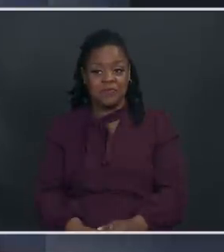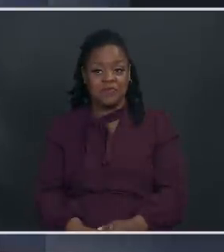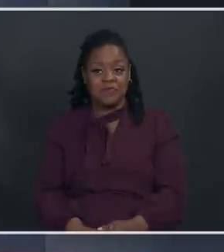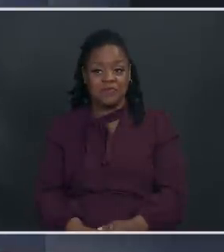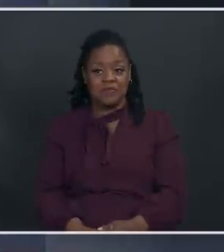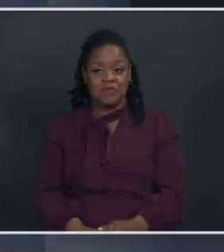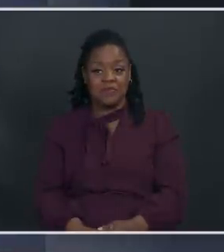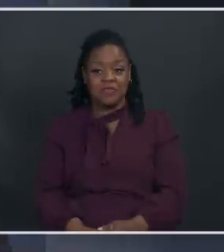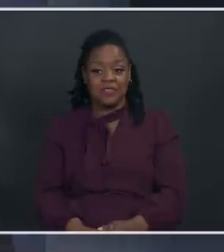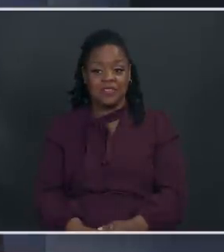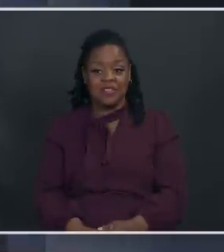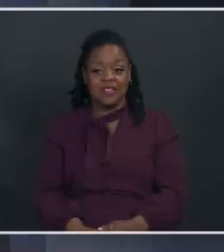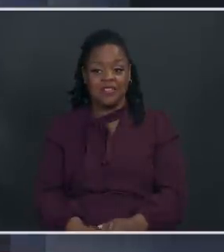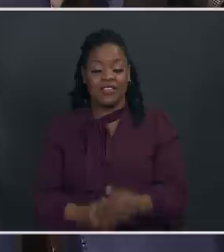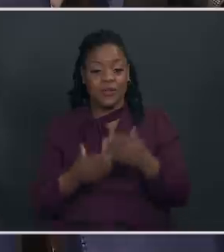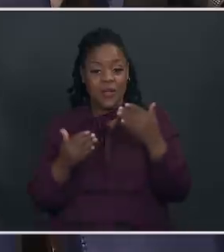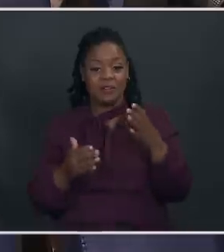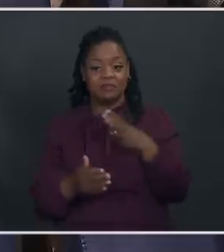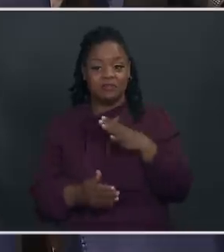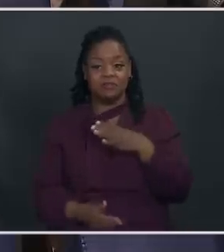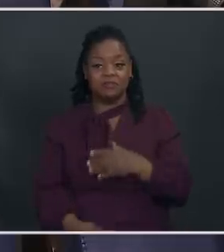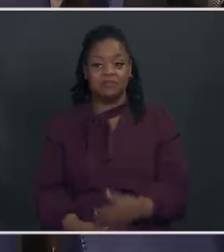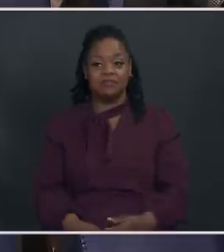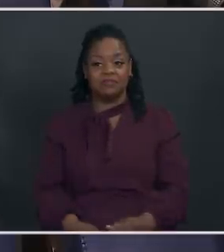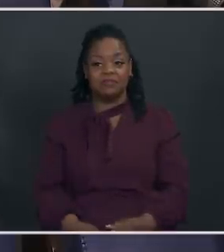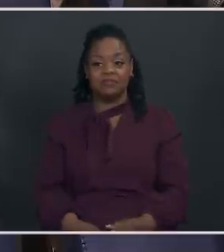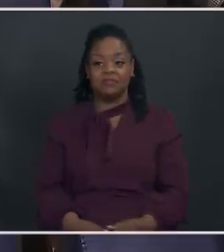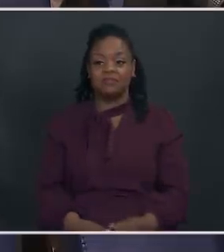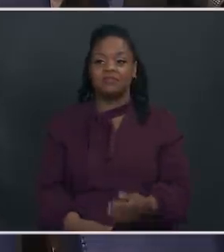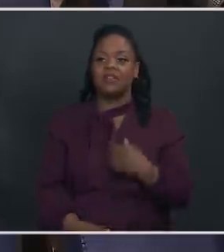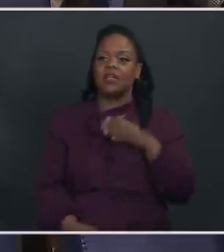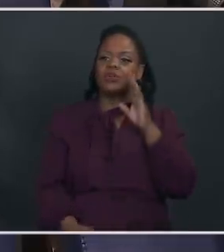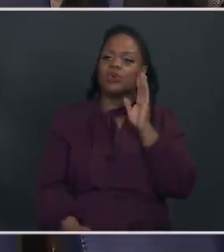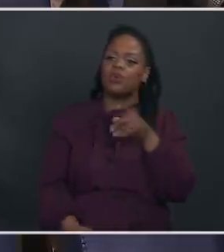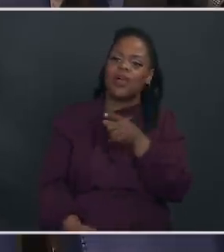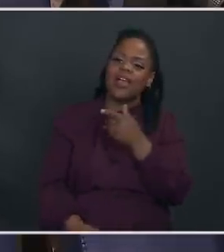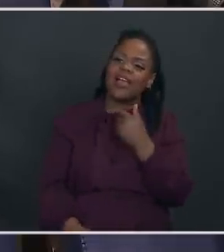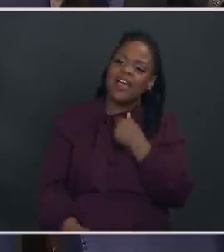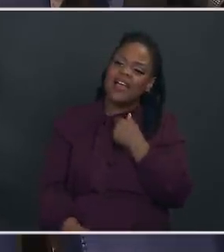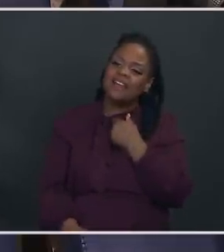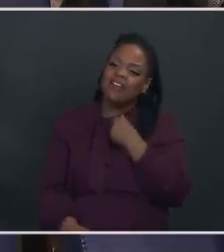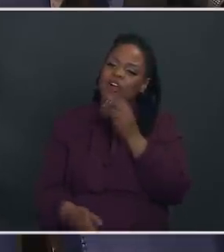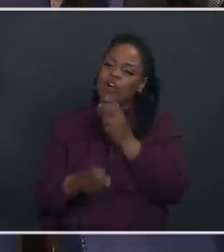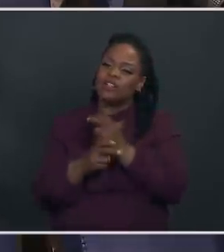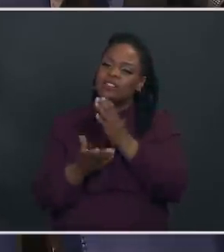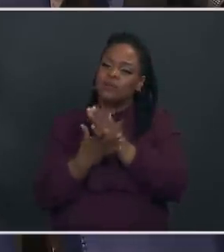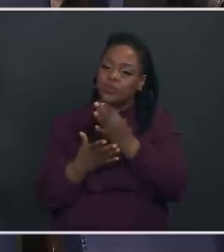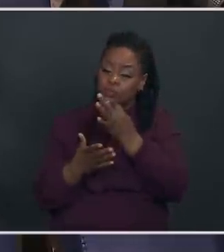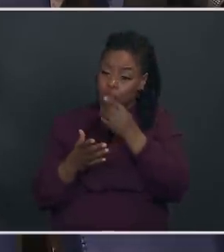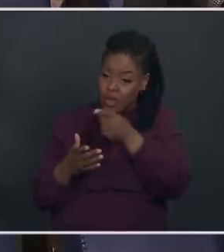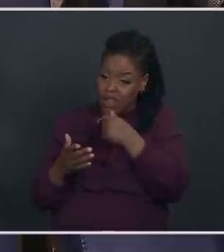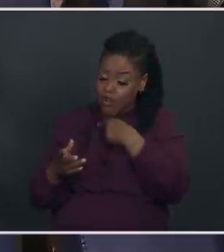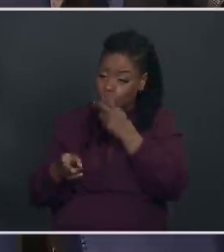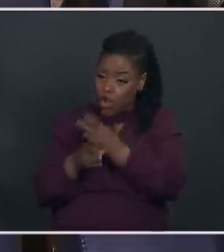Ms. Psaki: Yes, go ahead. The Press: Yeah, I'll make it quick because I know you have a pretty hard out in a few minutes. Ms. Psaki: I think you all have a hard out too. But, yes.